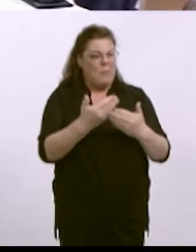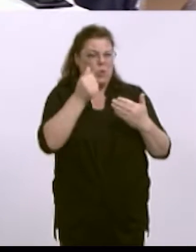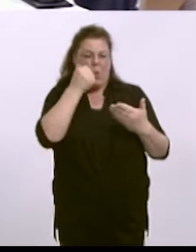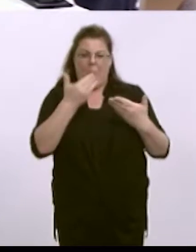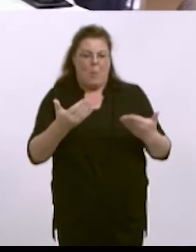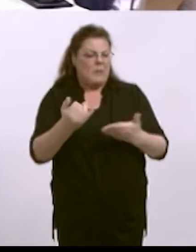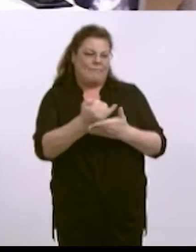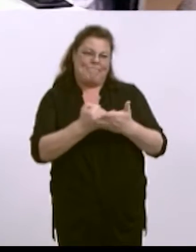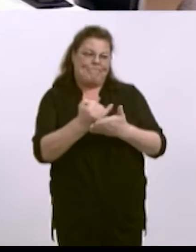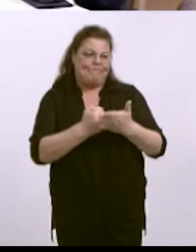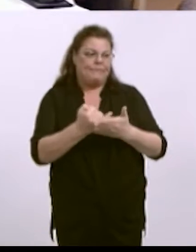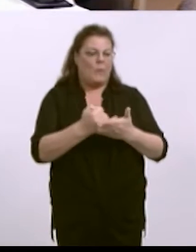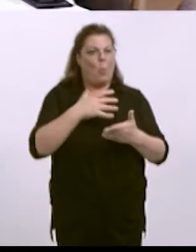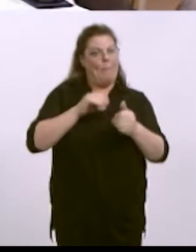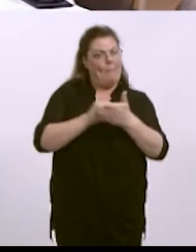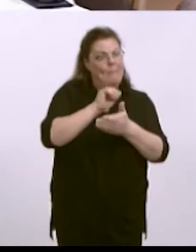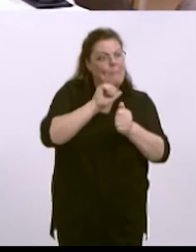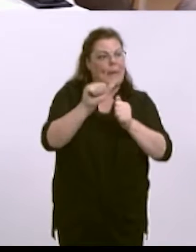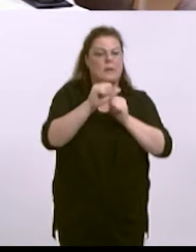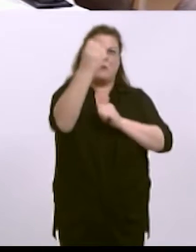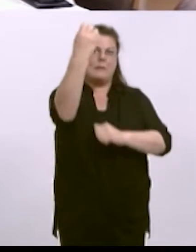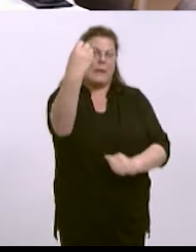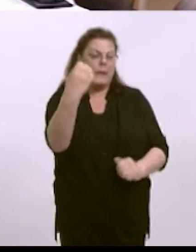proper signalling, of course, on the lines to make sure that more trains can run on those